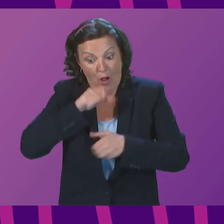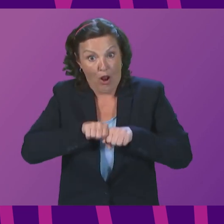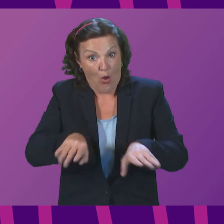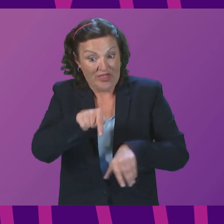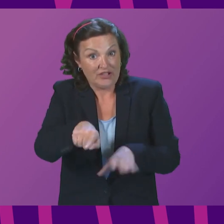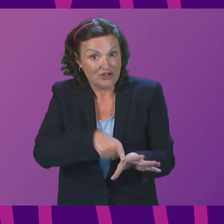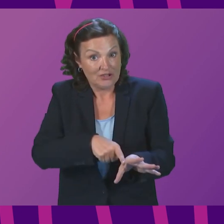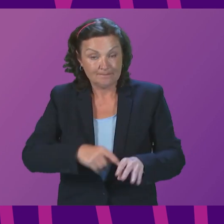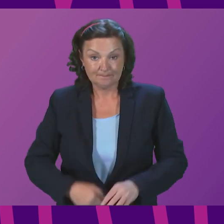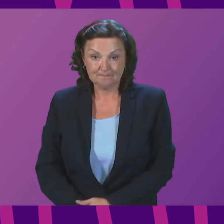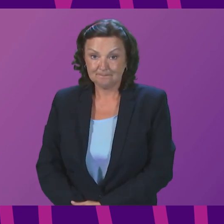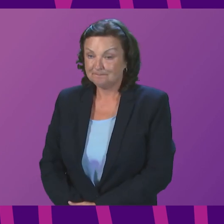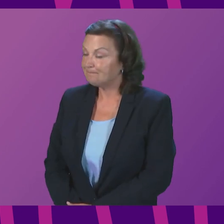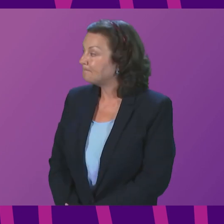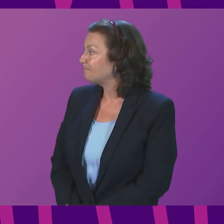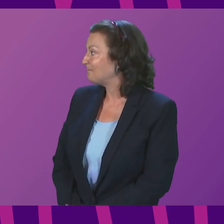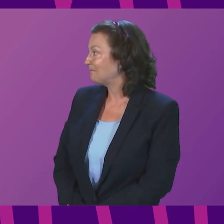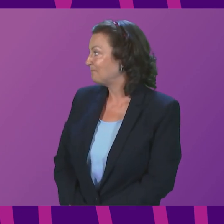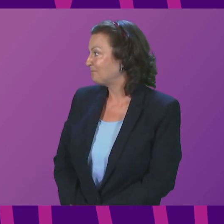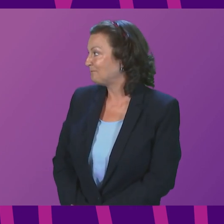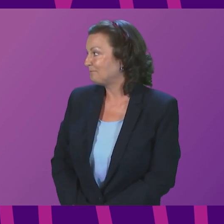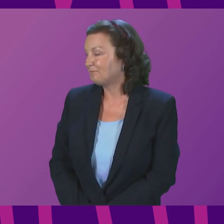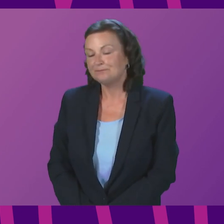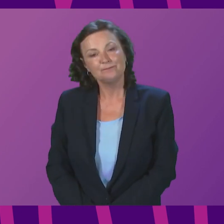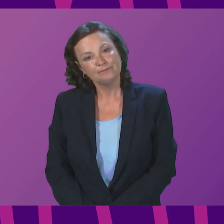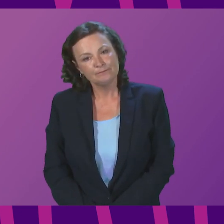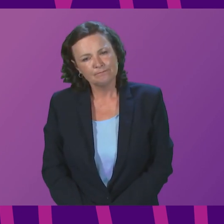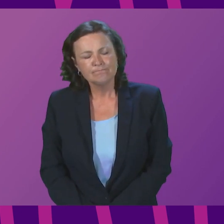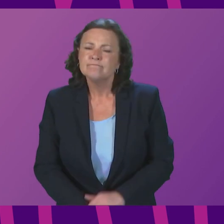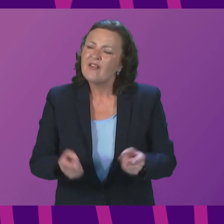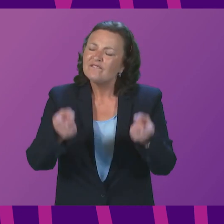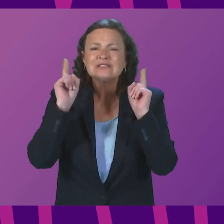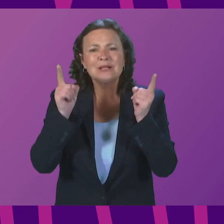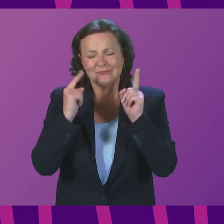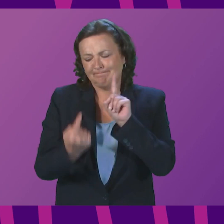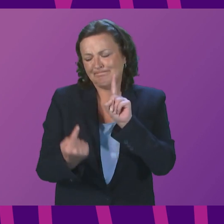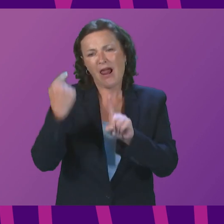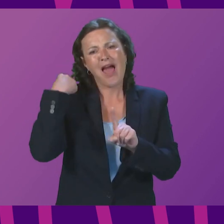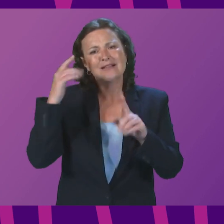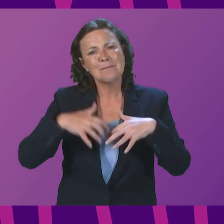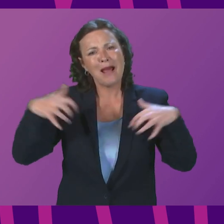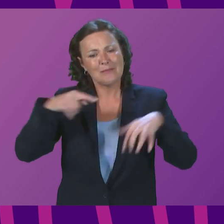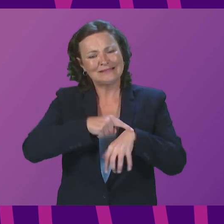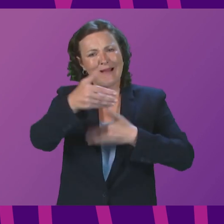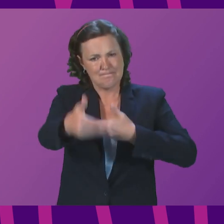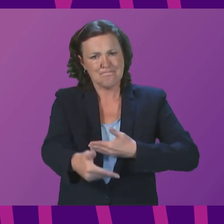In the previous session of the Parliament, the First Minister’s Government agreed to